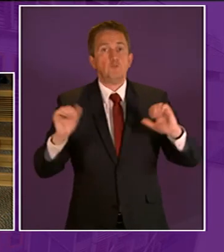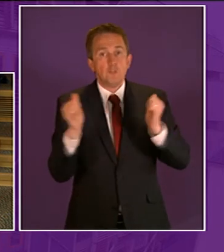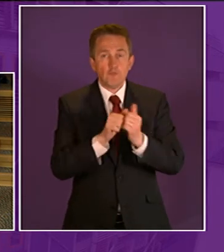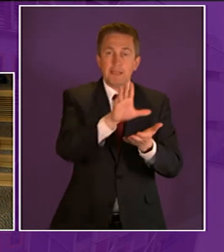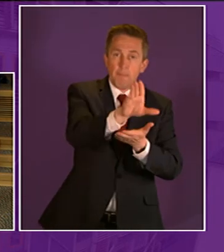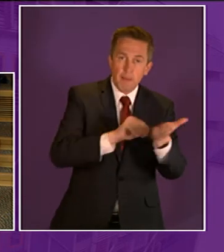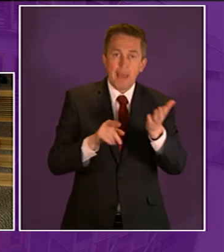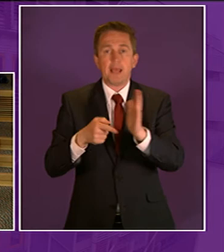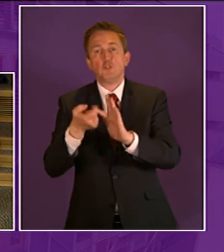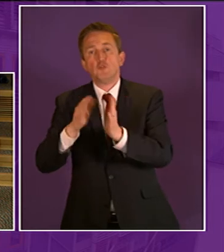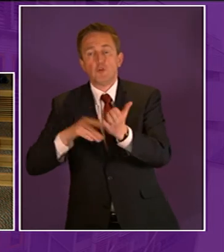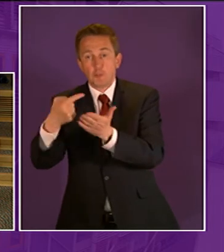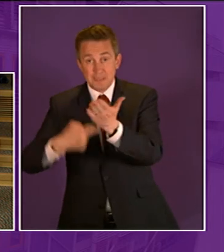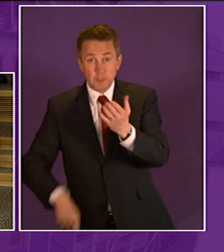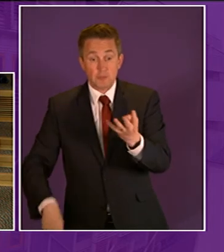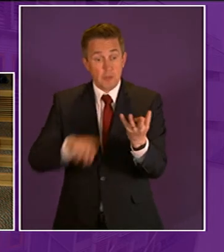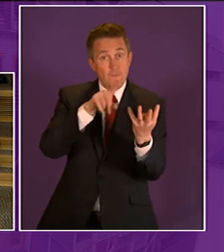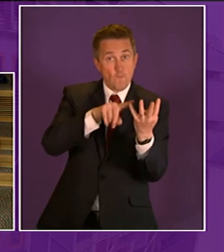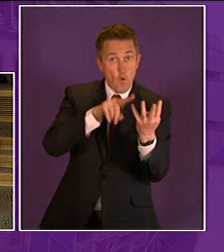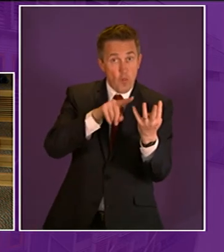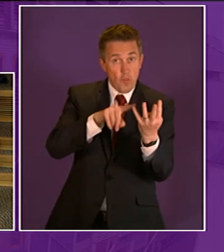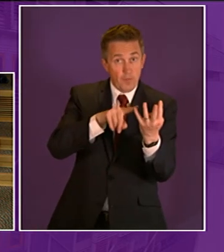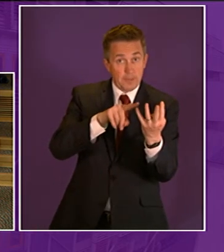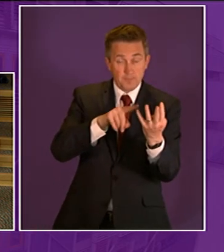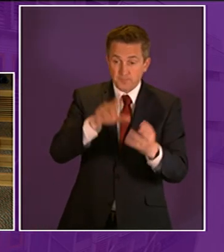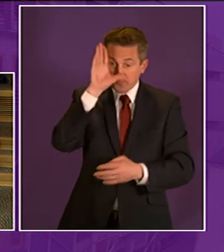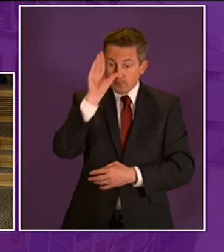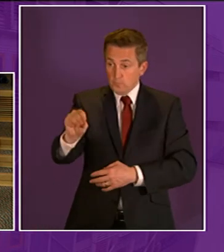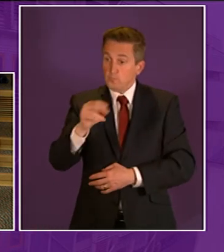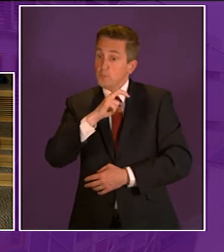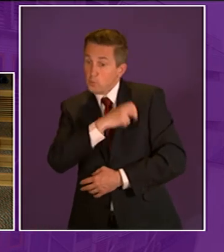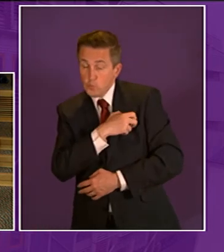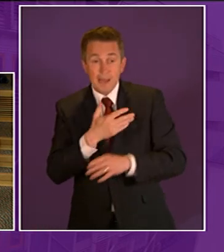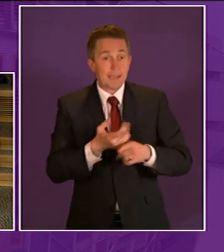Fourthly—and most significant—I informed both the union and the employers that I was